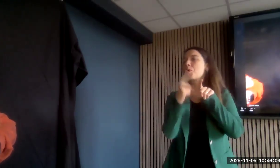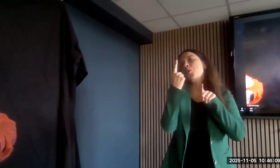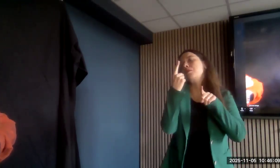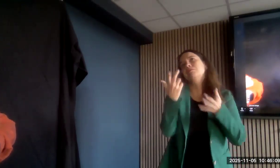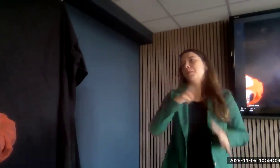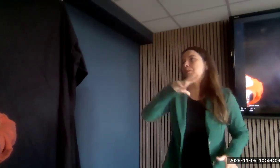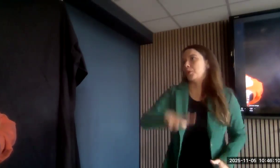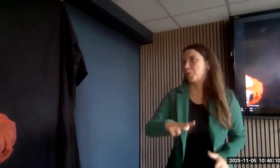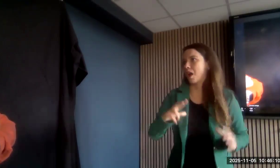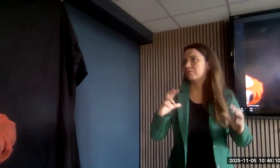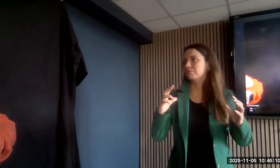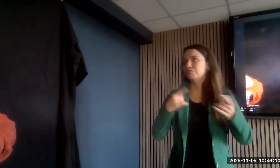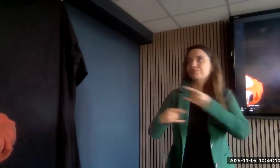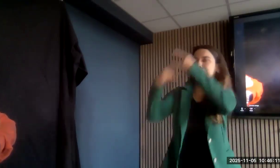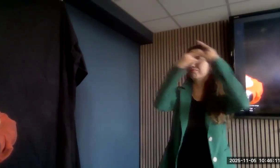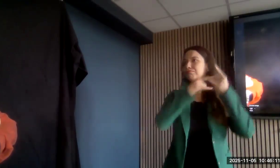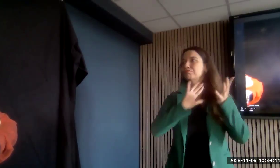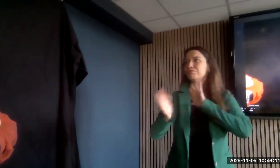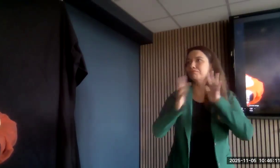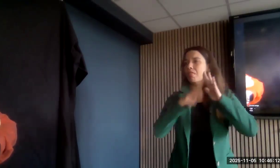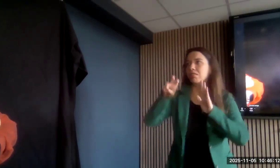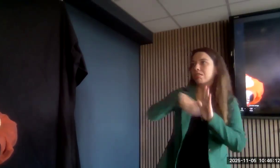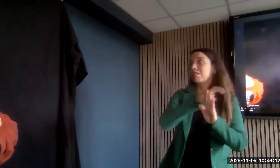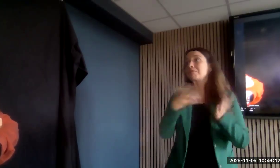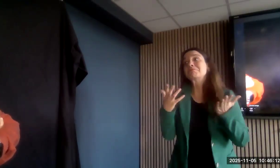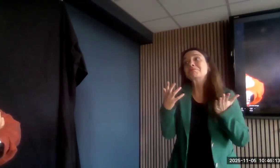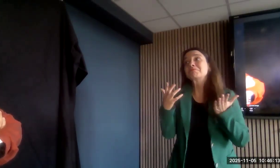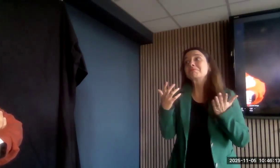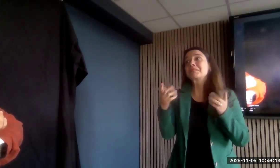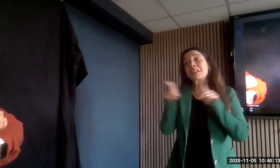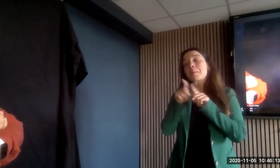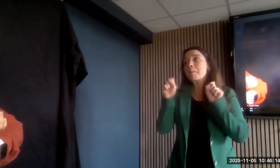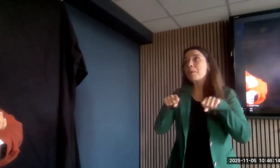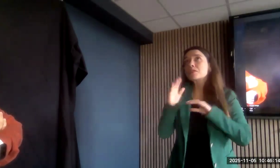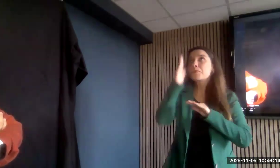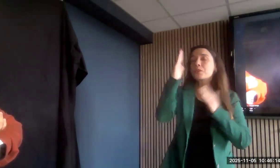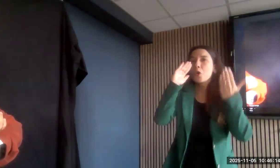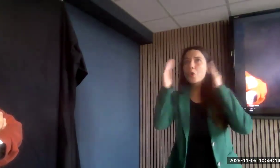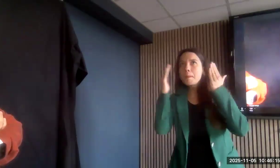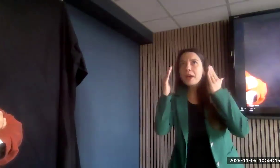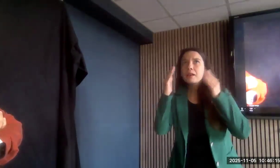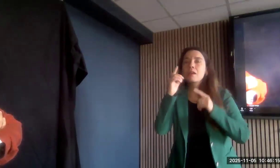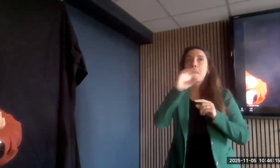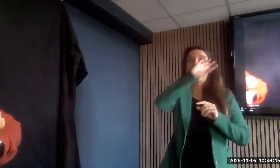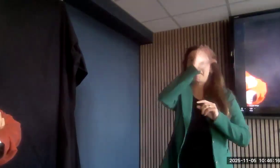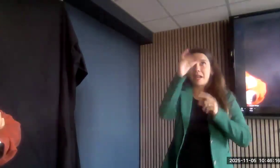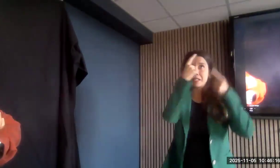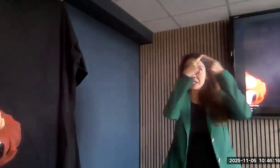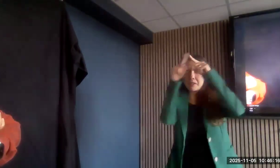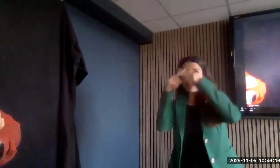mixing, code mixing and code switching if you look at remote… environments versus in-person environments.